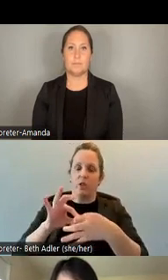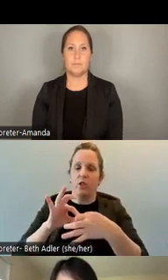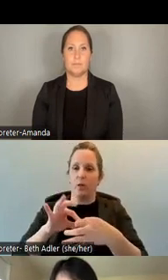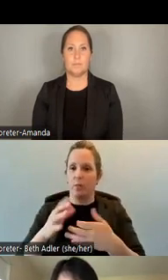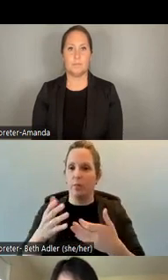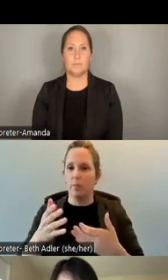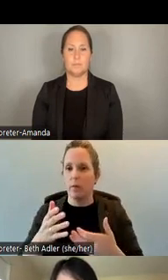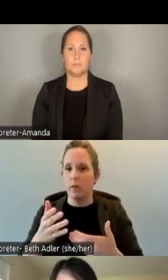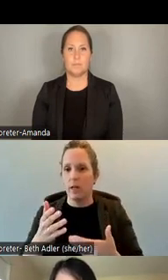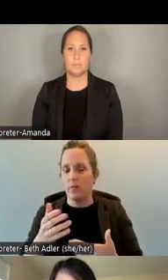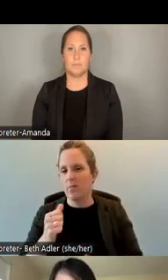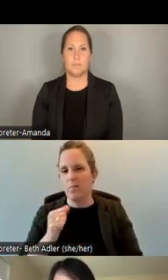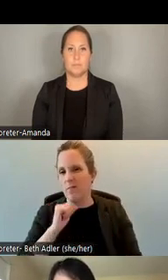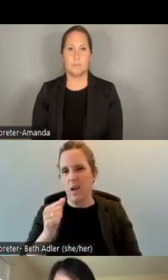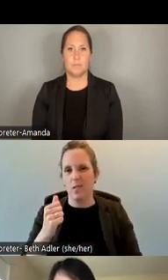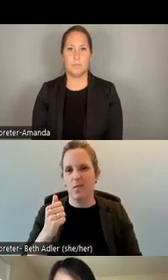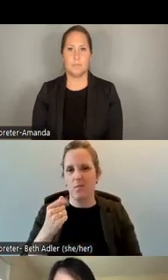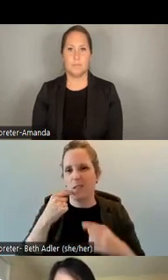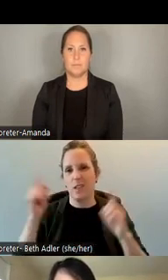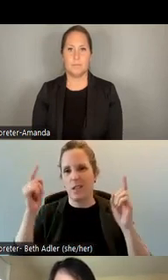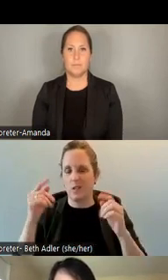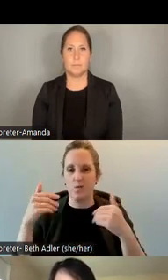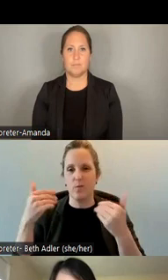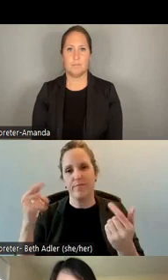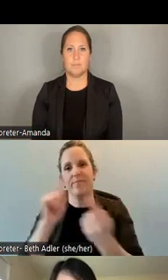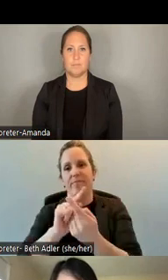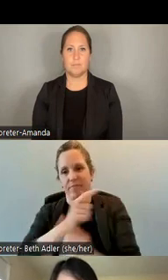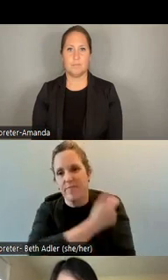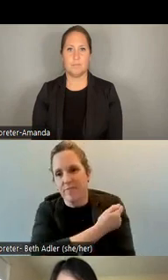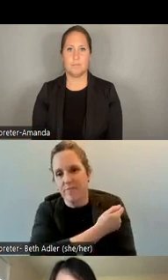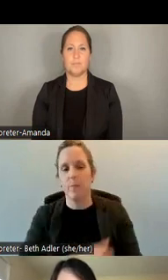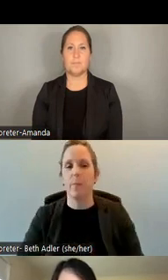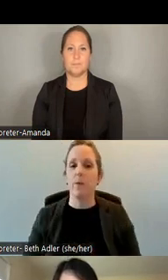street we would not have had that much success and so this is just a kind of a constellation